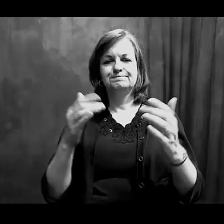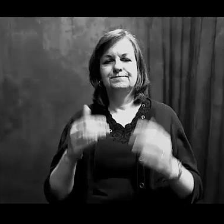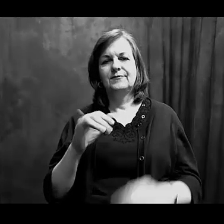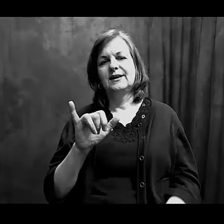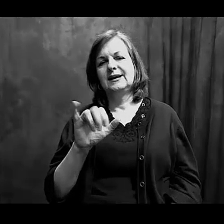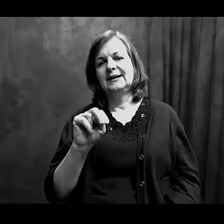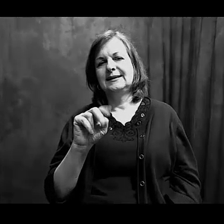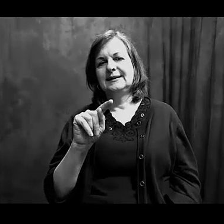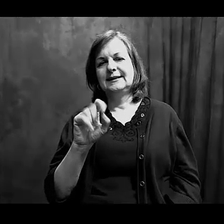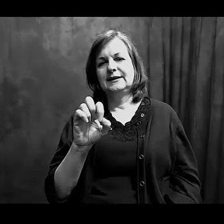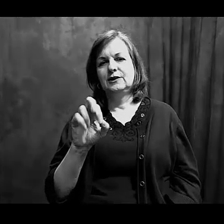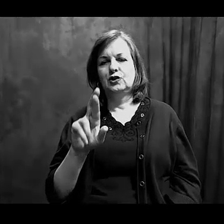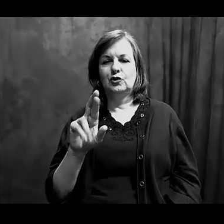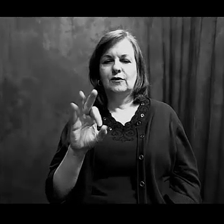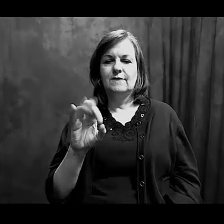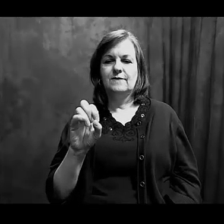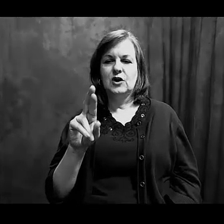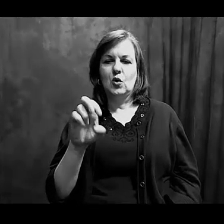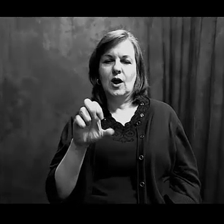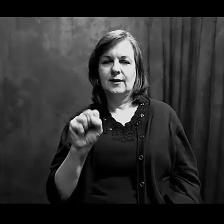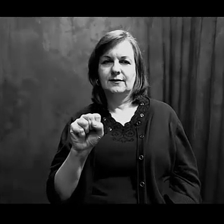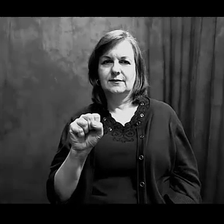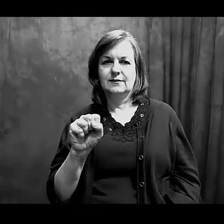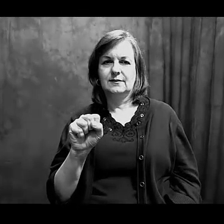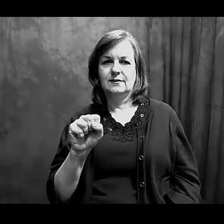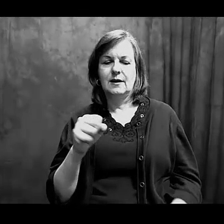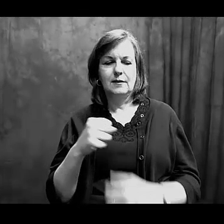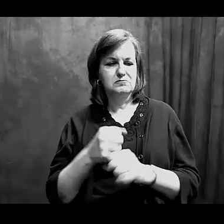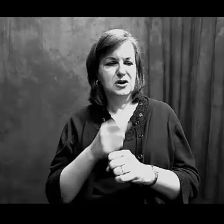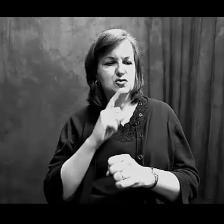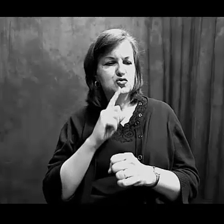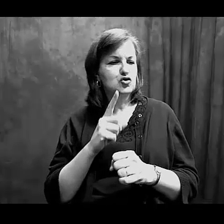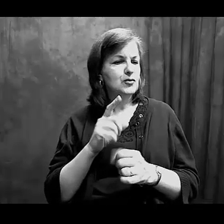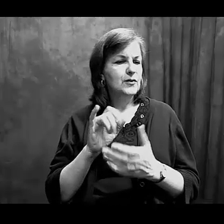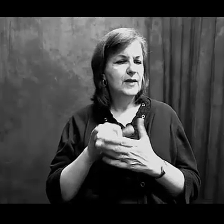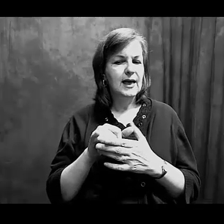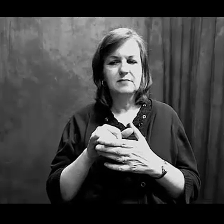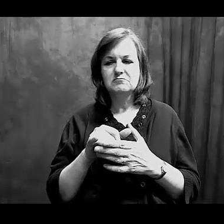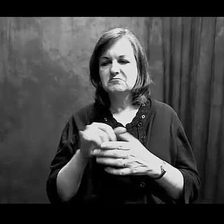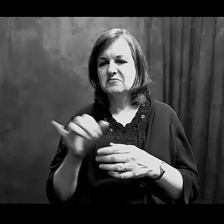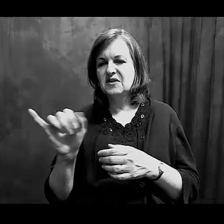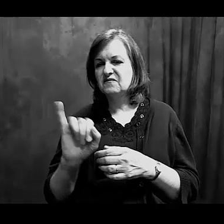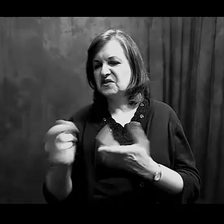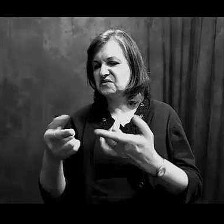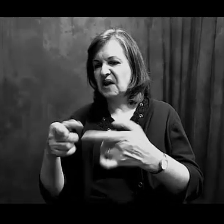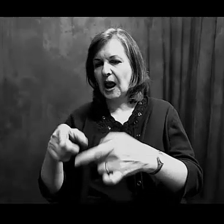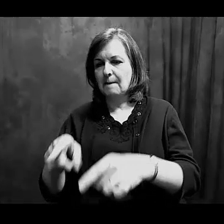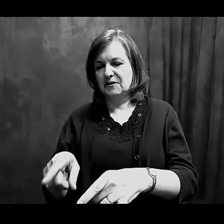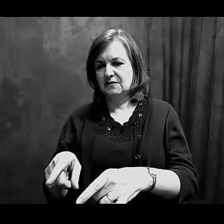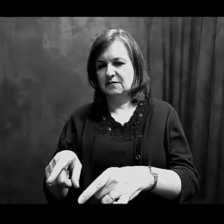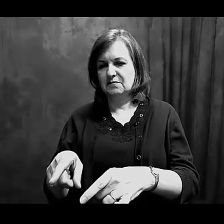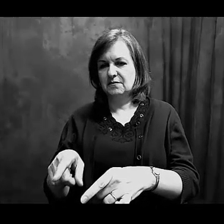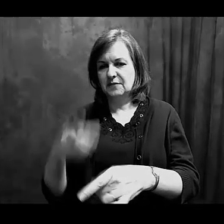interferons -- these are essentially your neighborhood watch group - they are making sure that if you get any sort of infection that the